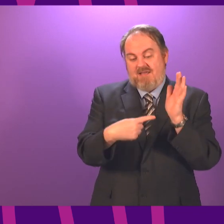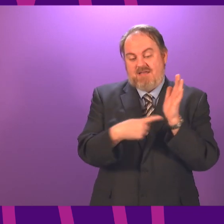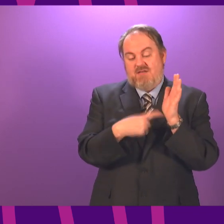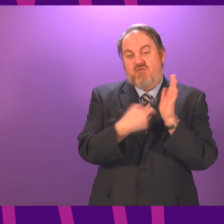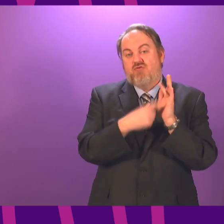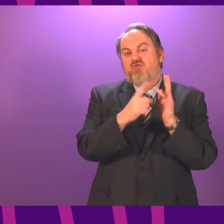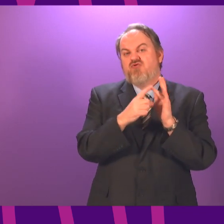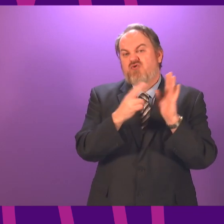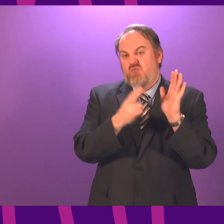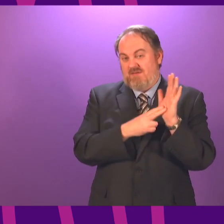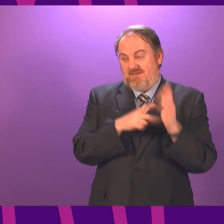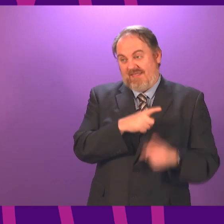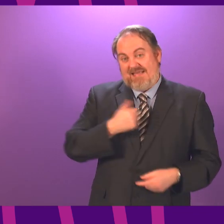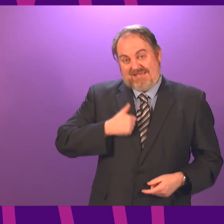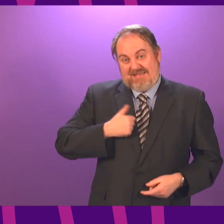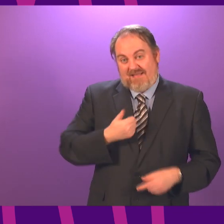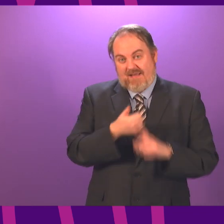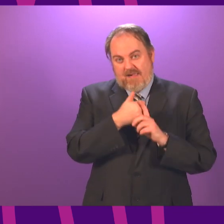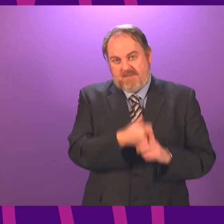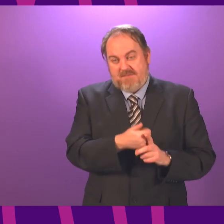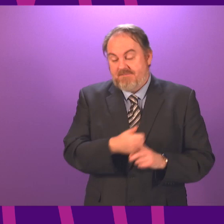The First Minister: I am happy to take that point away and talk